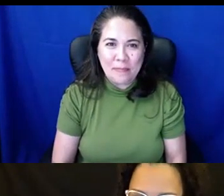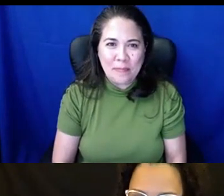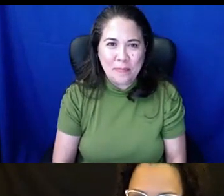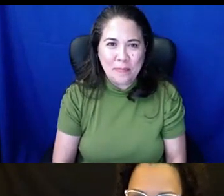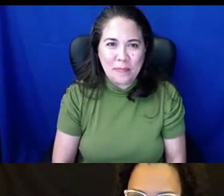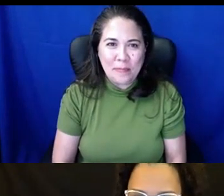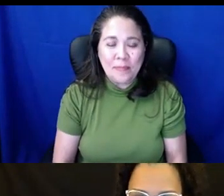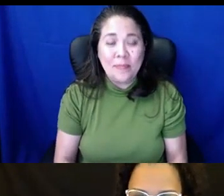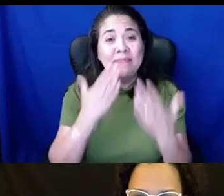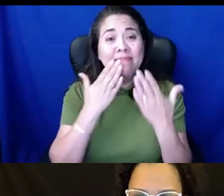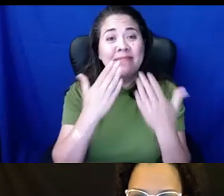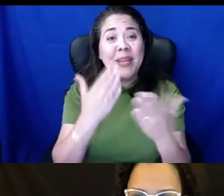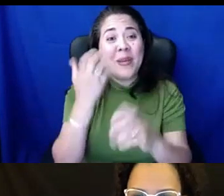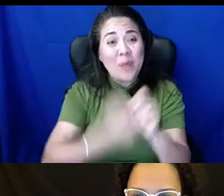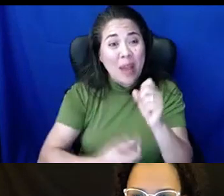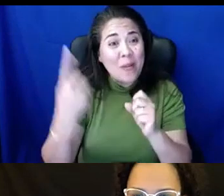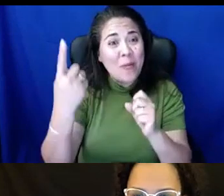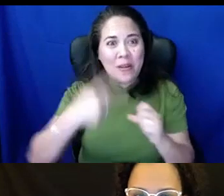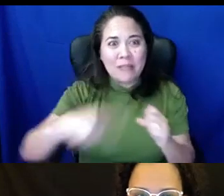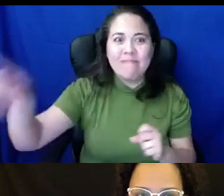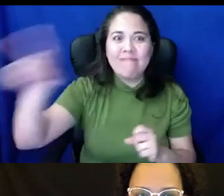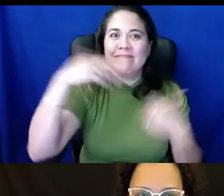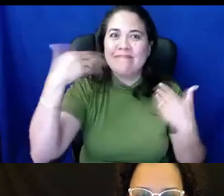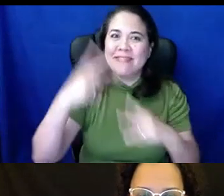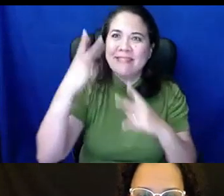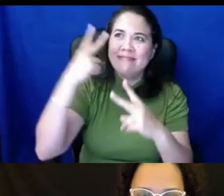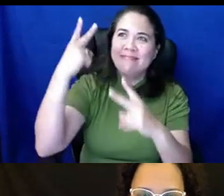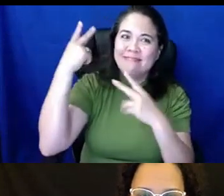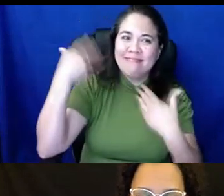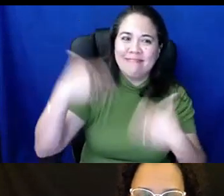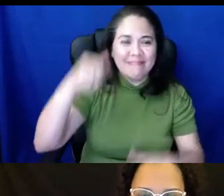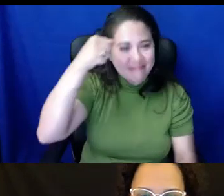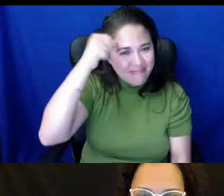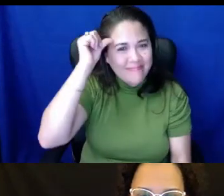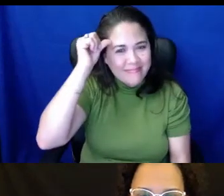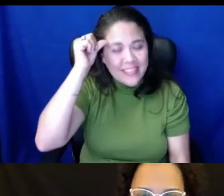Tonya Suther: Thank you everyone all truly amazing and memorable work. I think everyone was moved by.